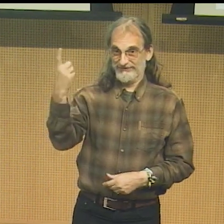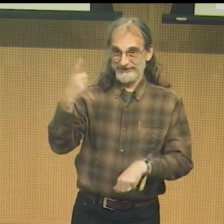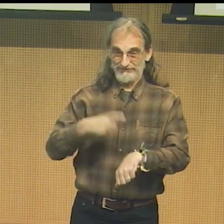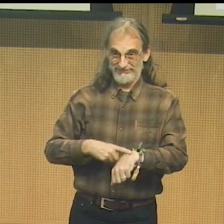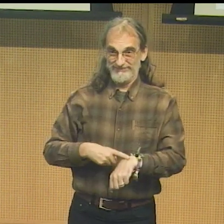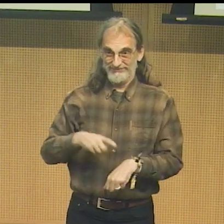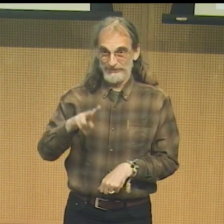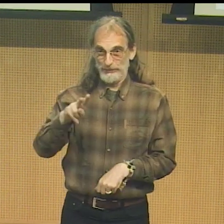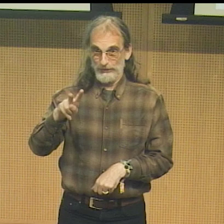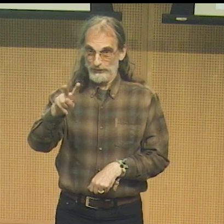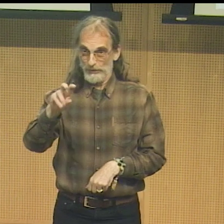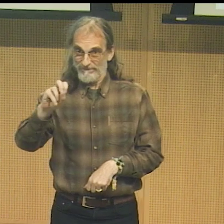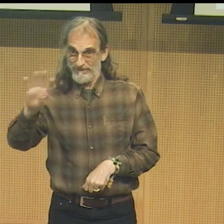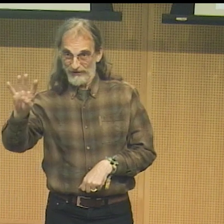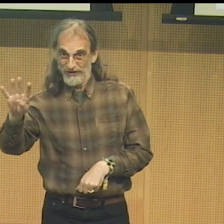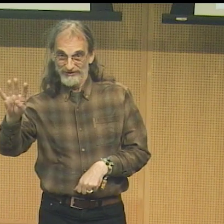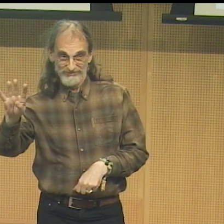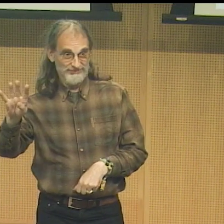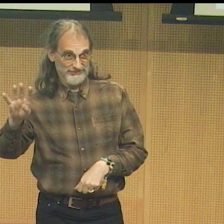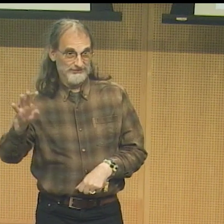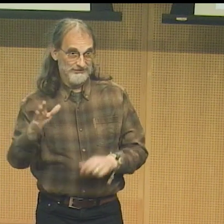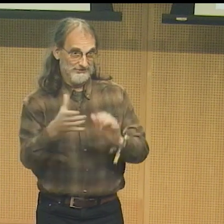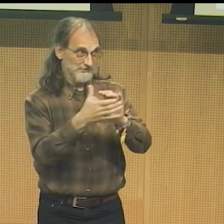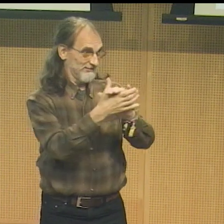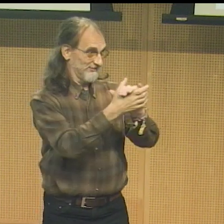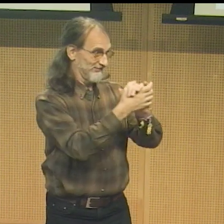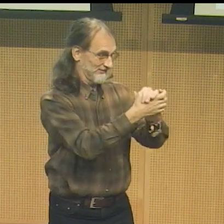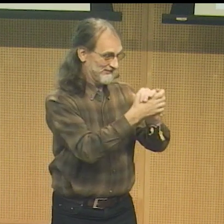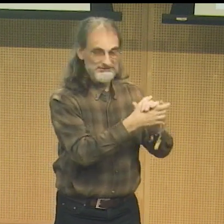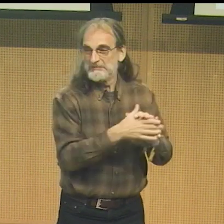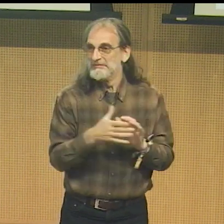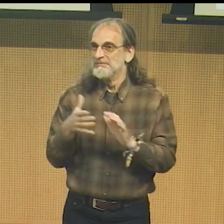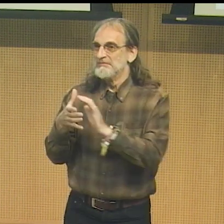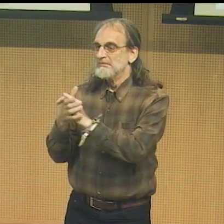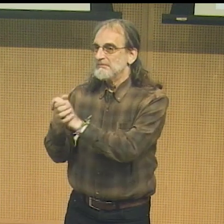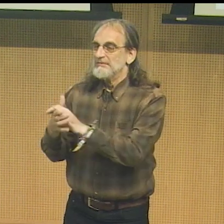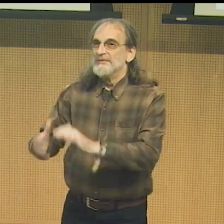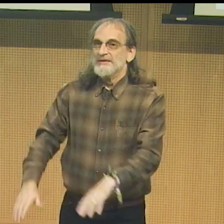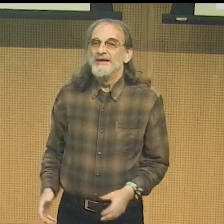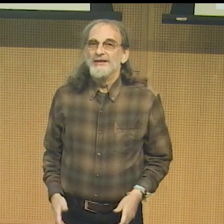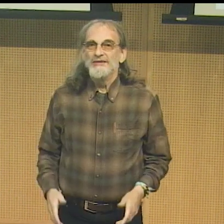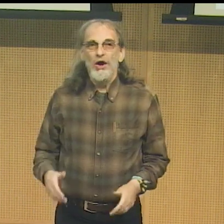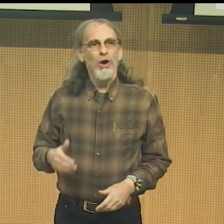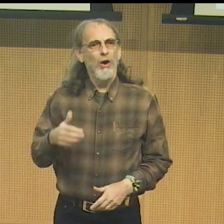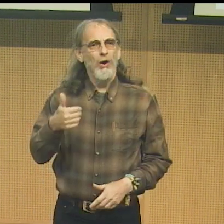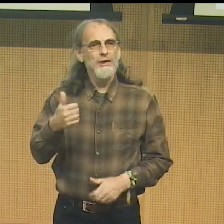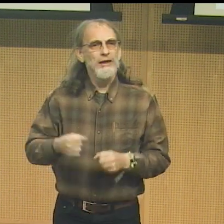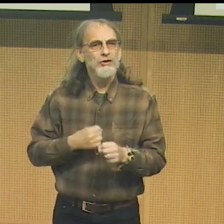my very first presentation, back in 2004. So, thank you for having me back.